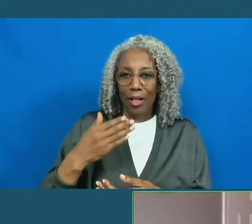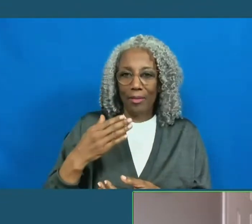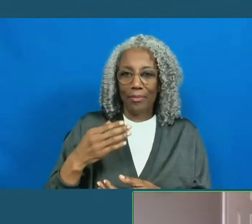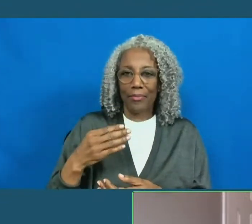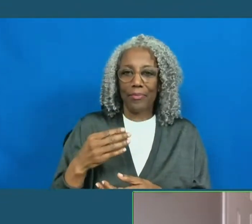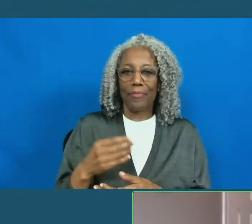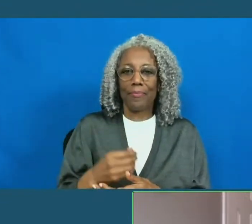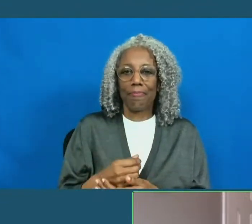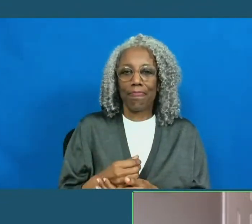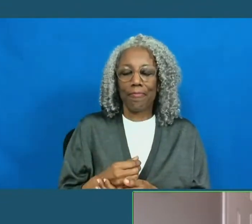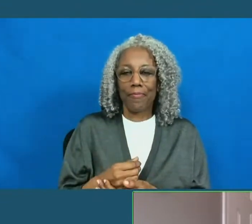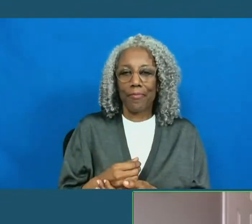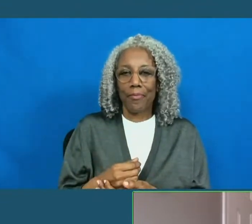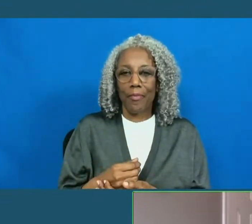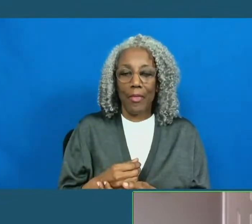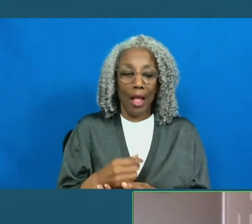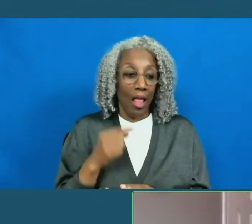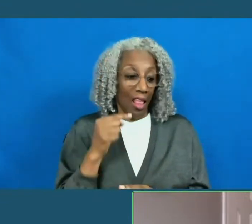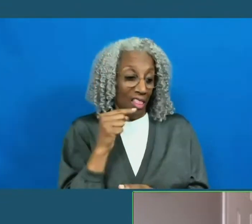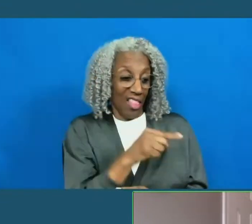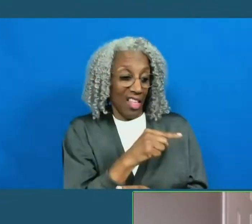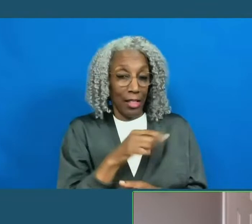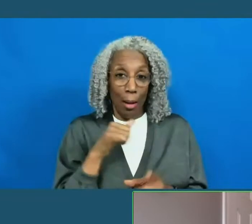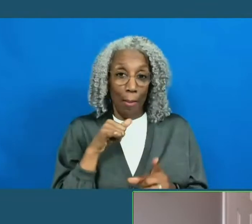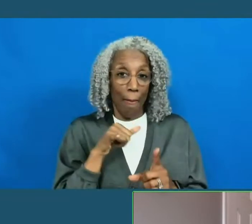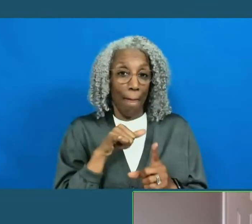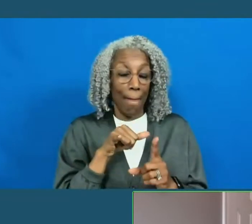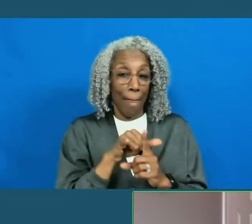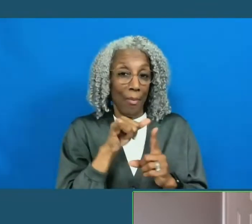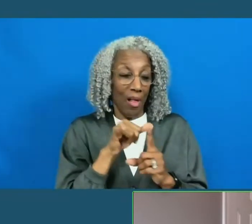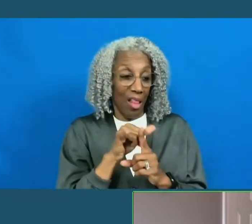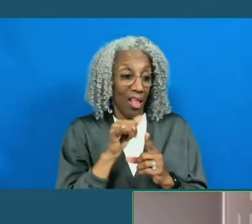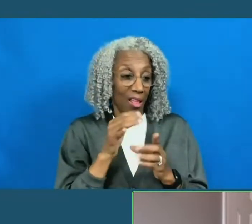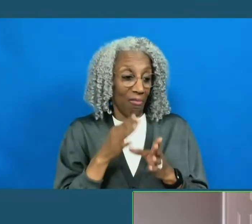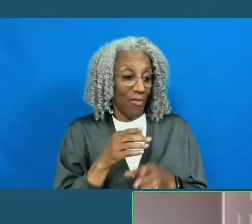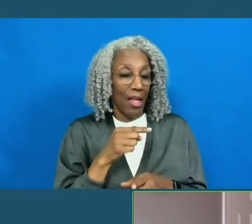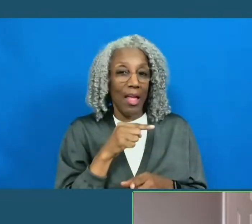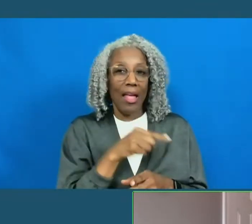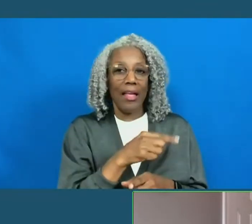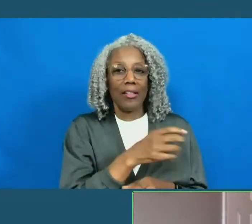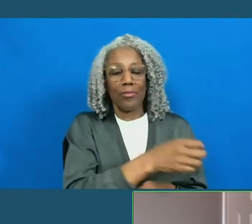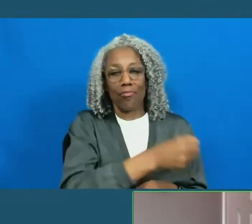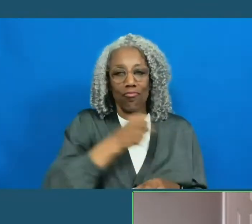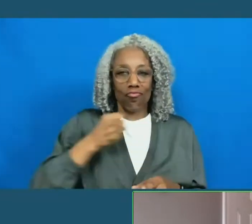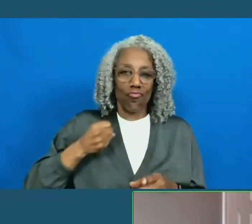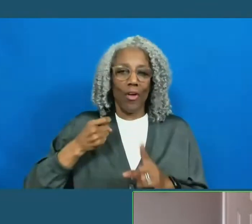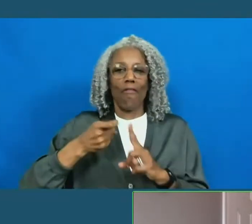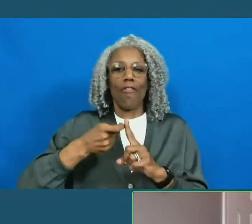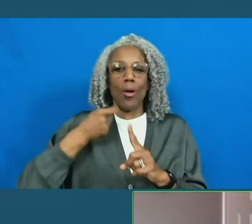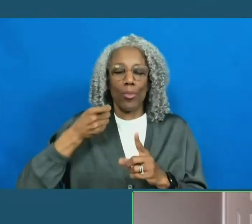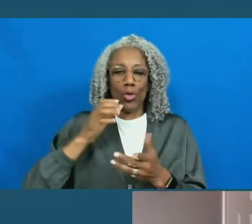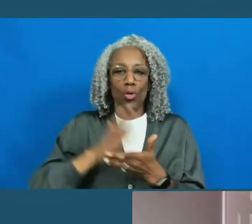this, uh. This child that was,